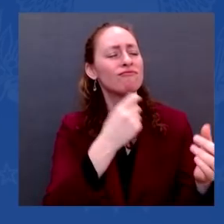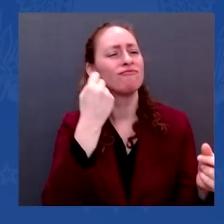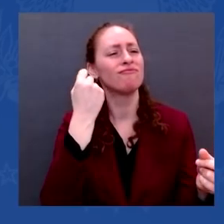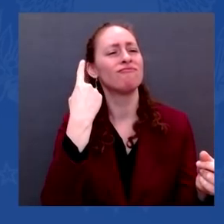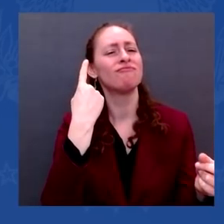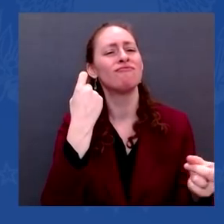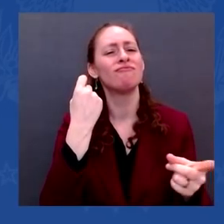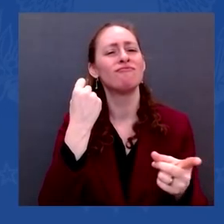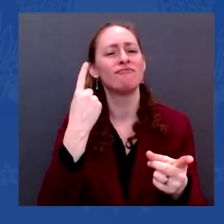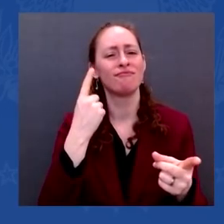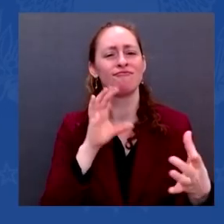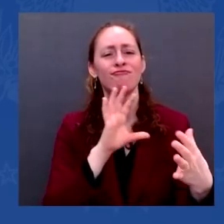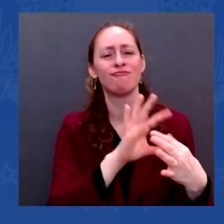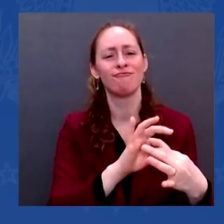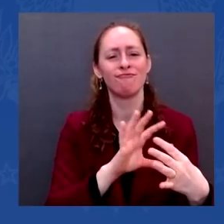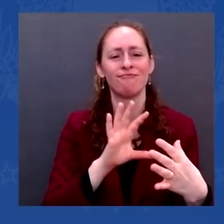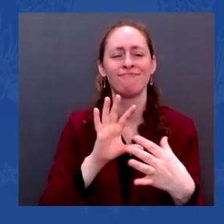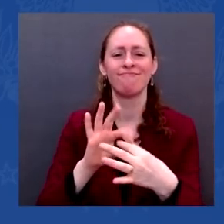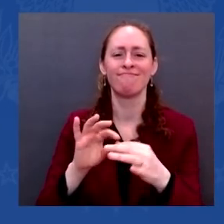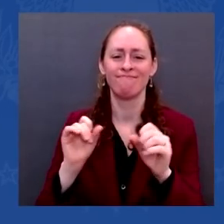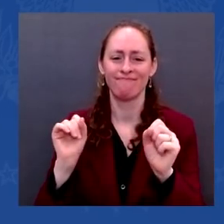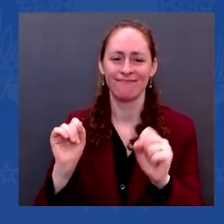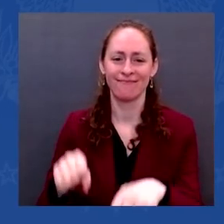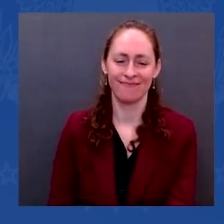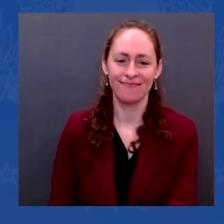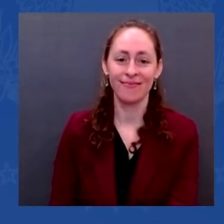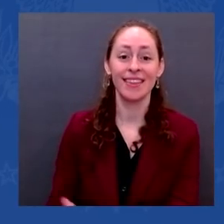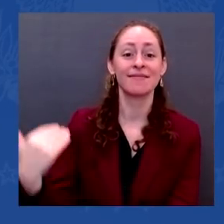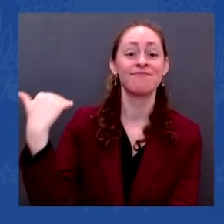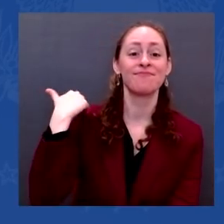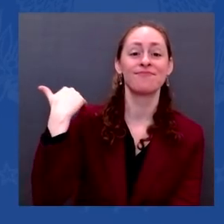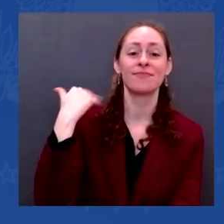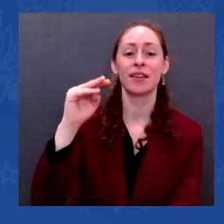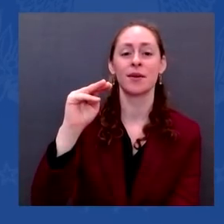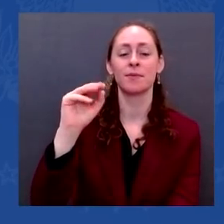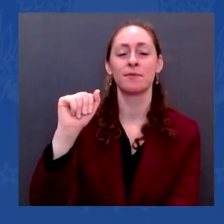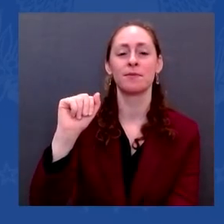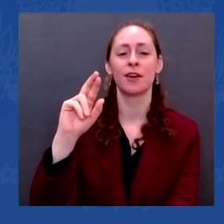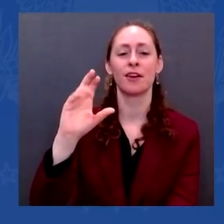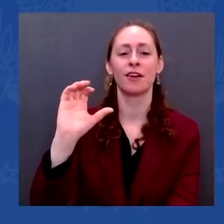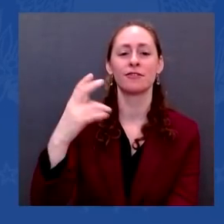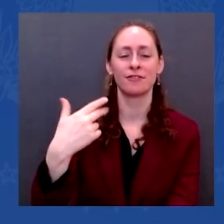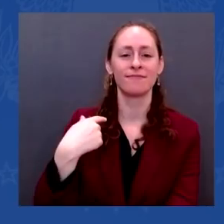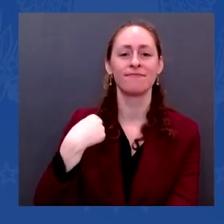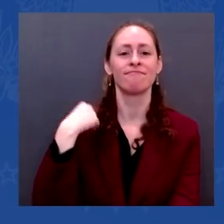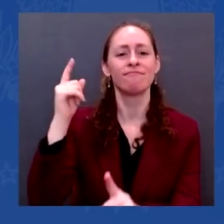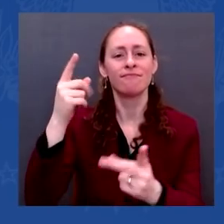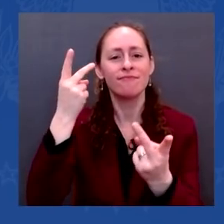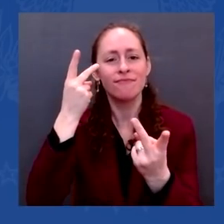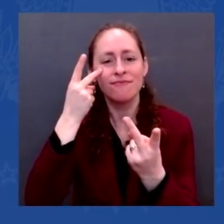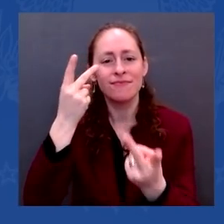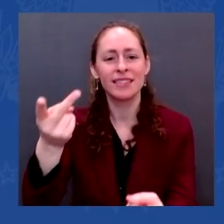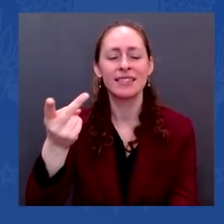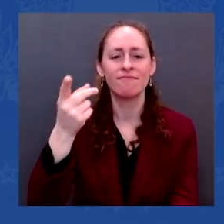and the families there were waiting for hours at a time in their cars to receive a box of groceries.